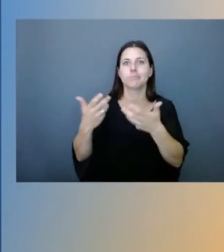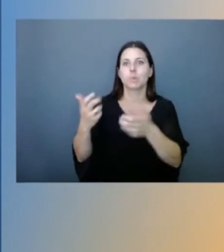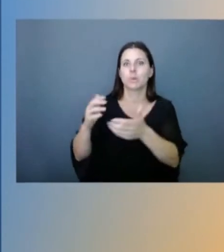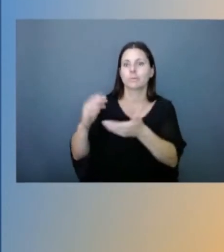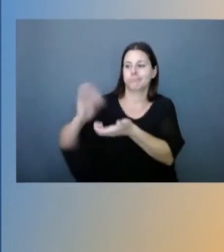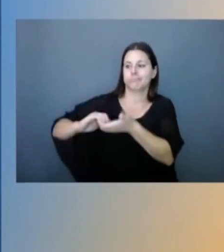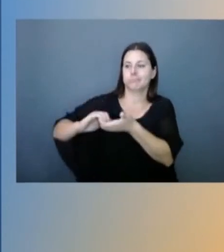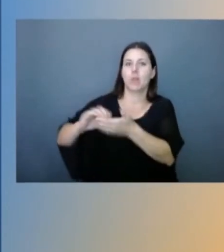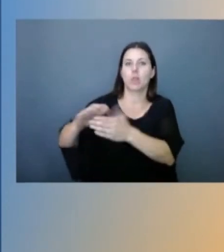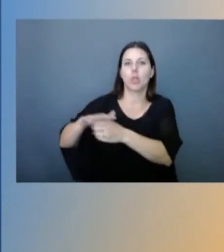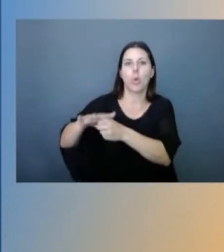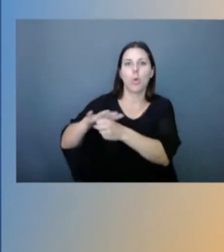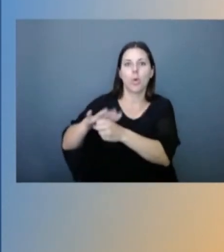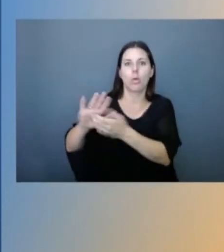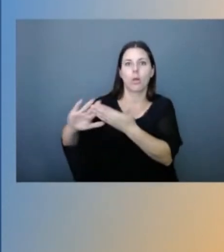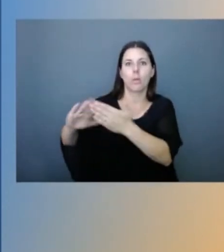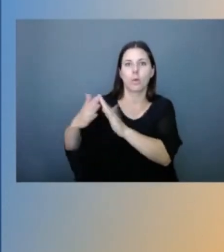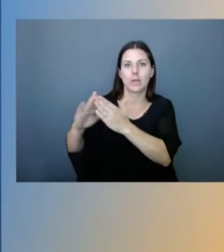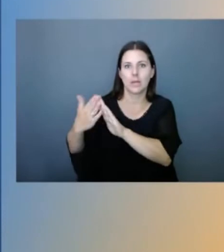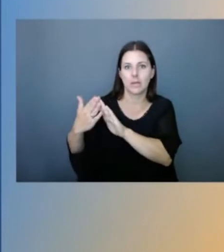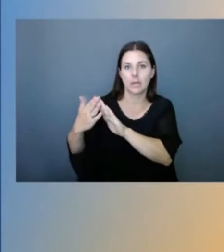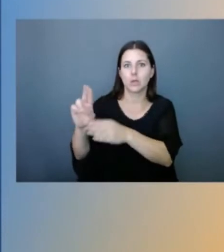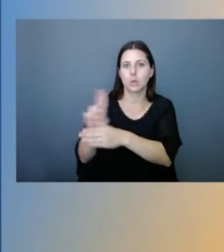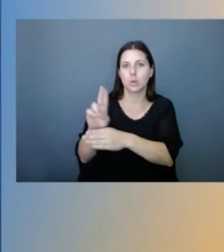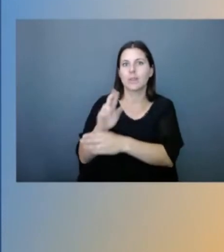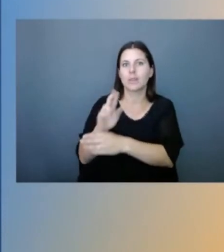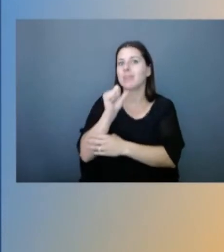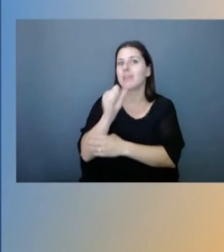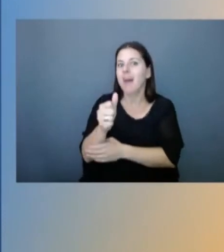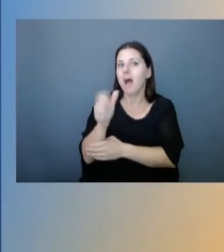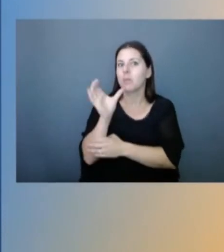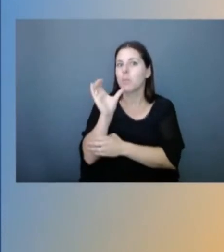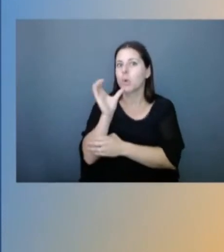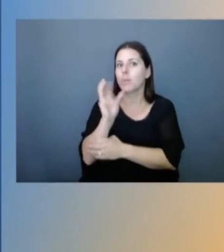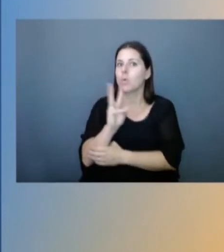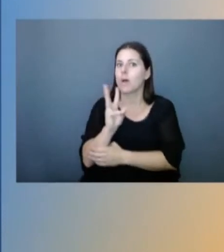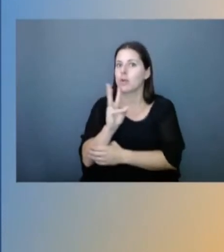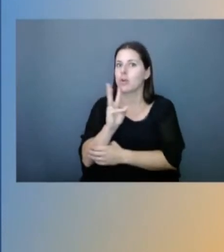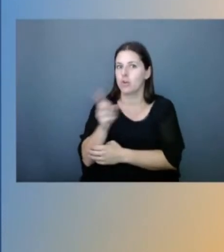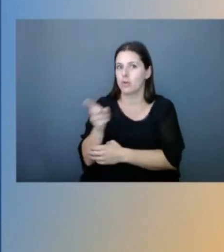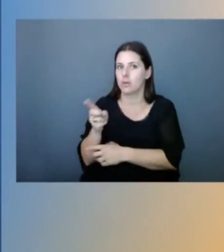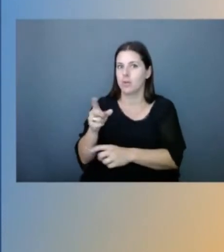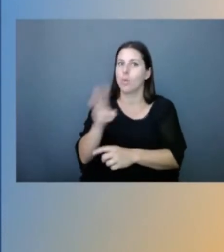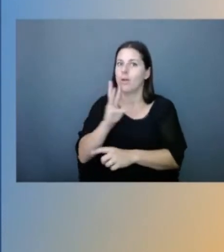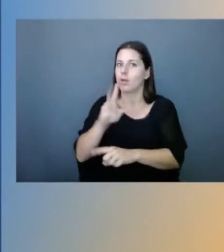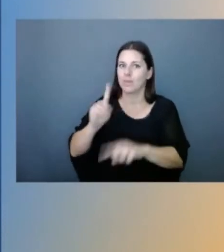to use the non-potable water or the reclaimed water, and AWS is the first data center provider